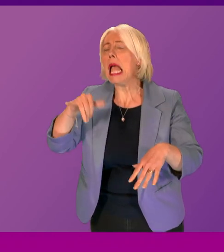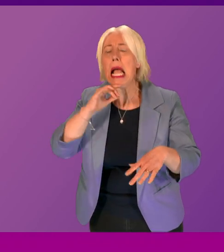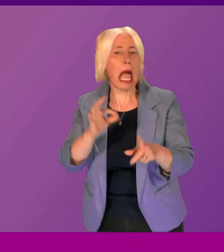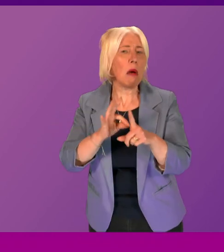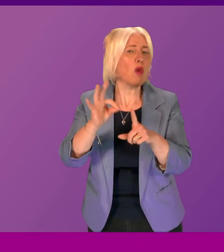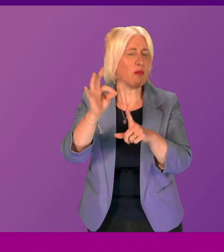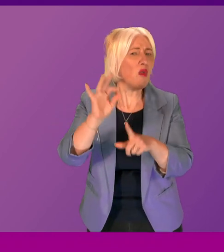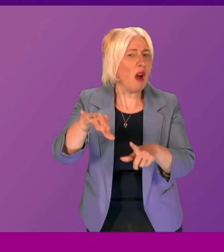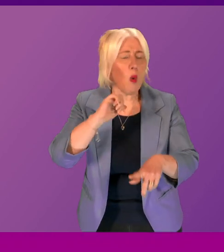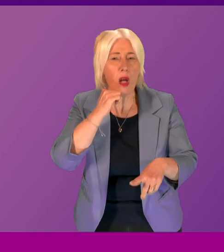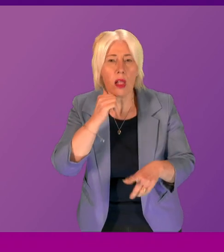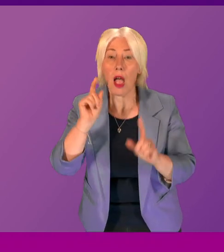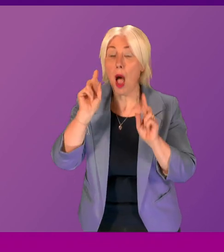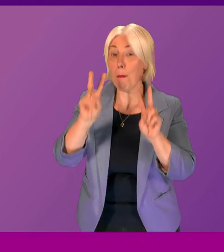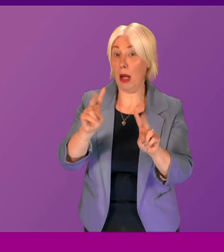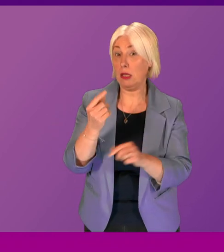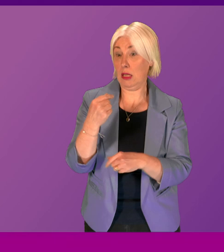NHS stats that were published this week.